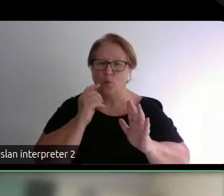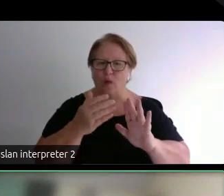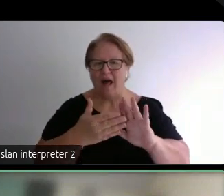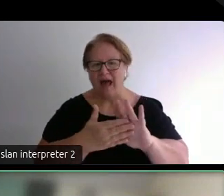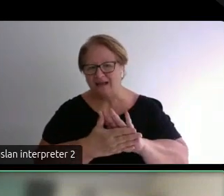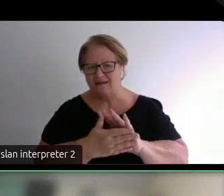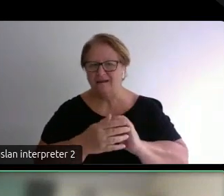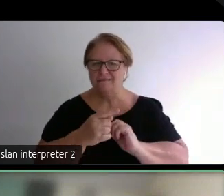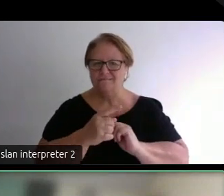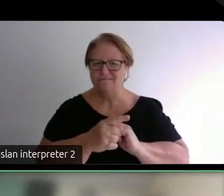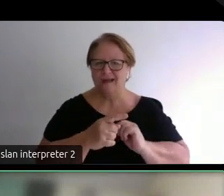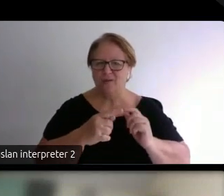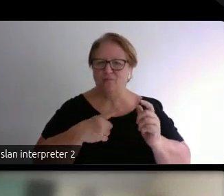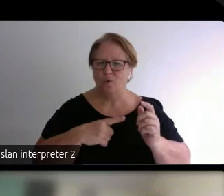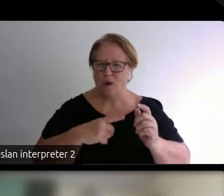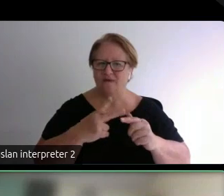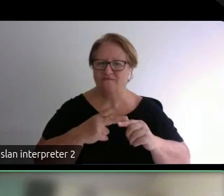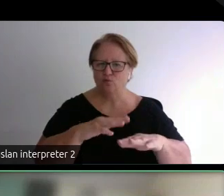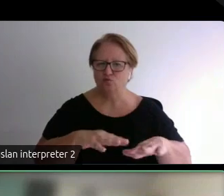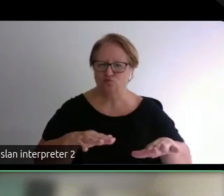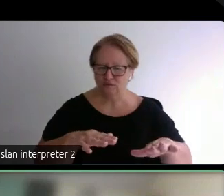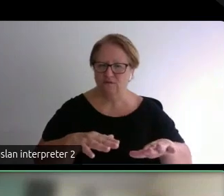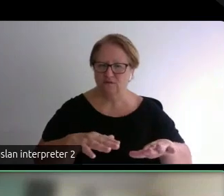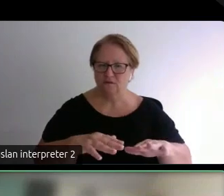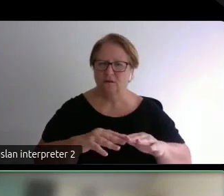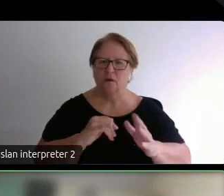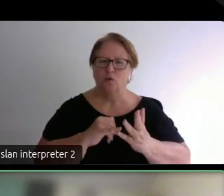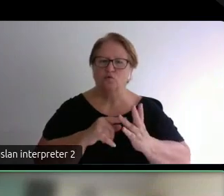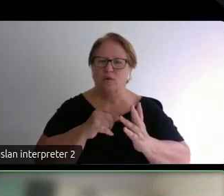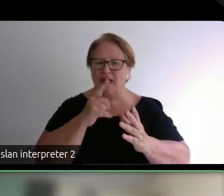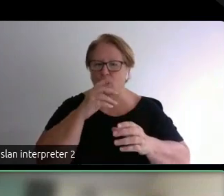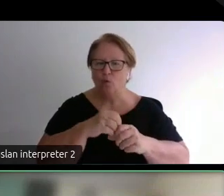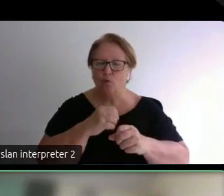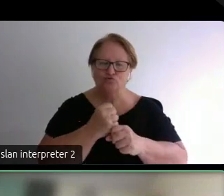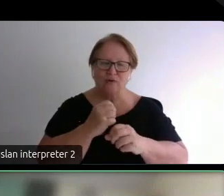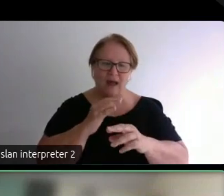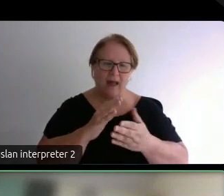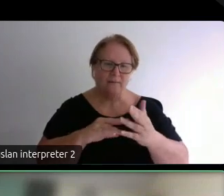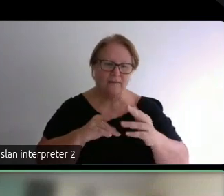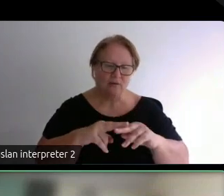to us for children's matters. And so that can include grandparents, extended family members.